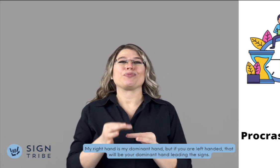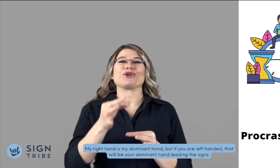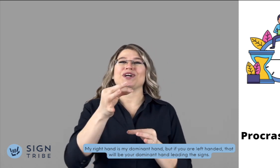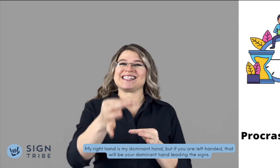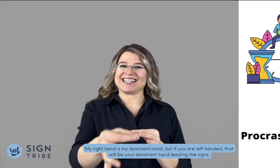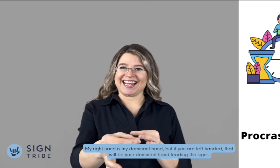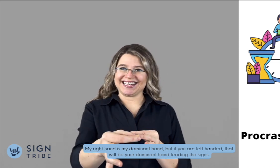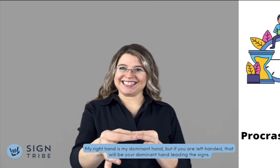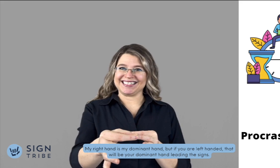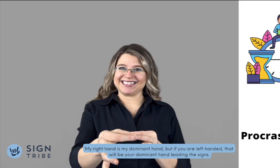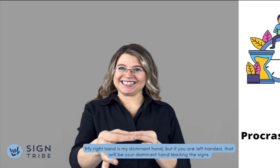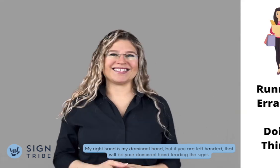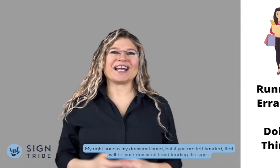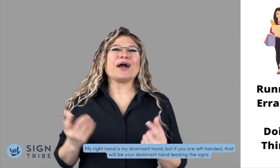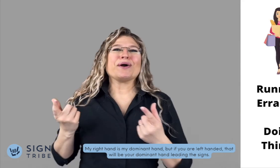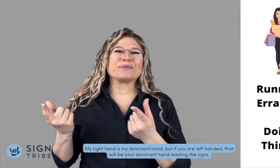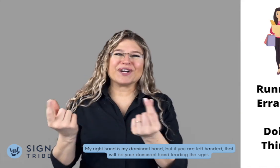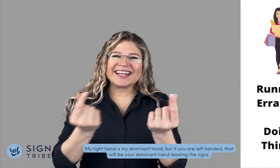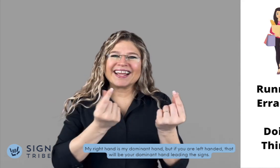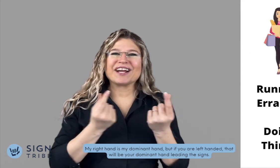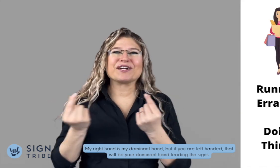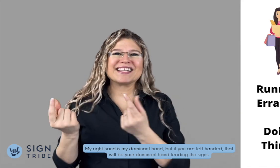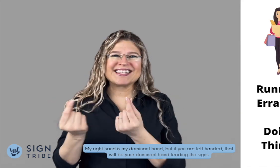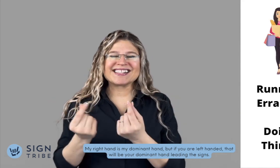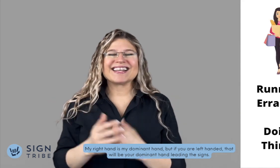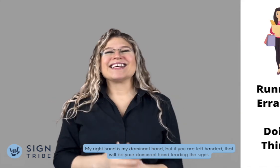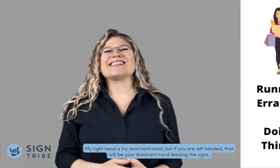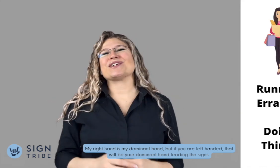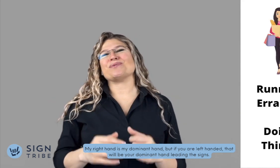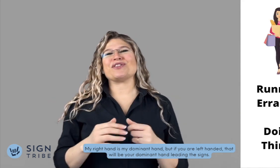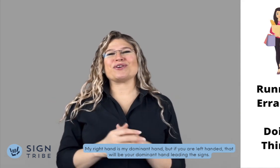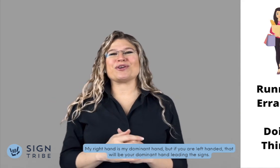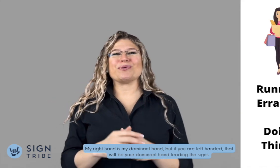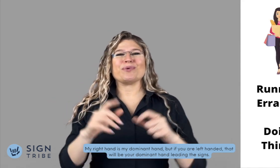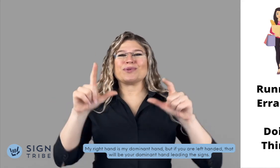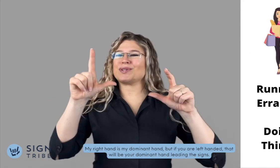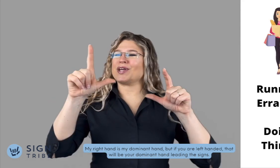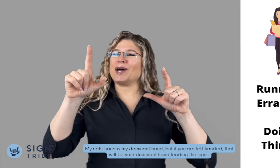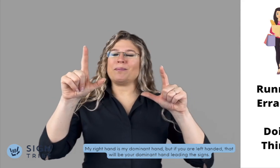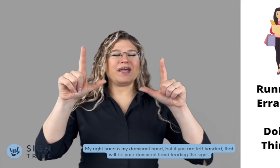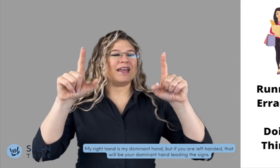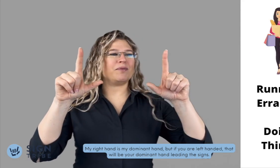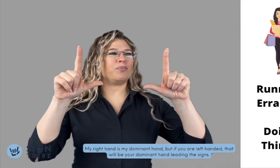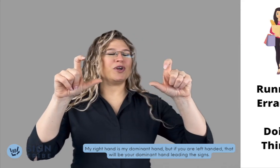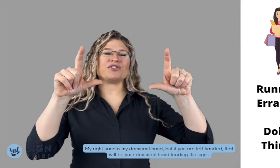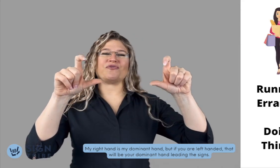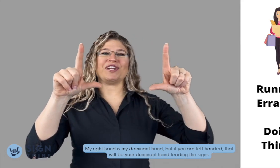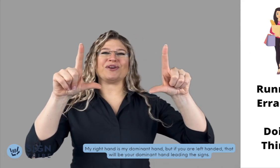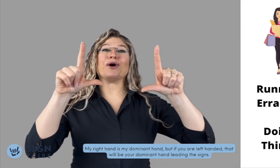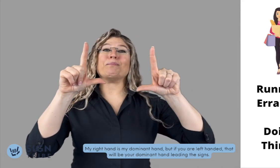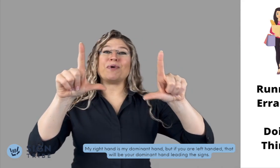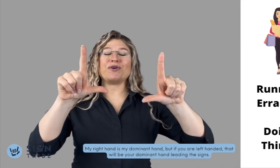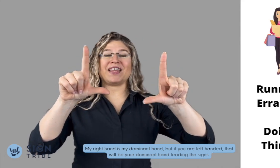Procrastinate. Running errands. So with your thumb and pointer finger on both hands,